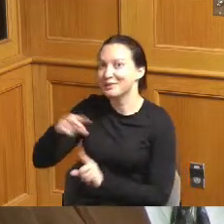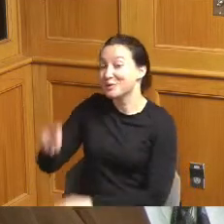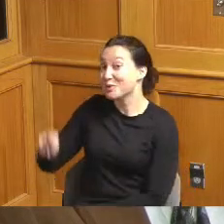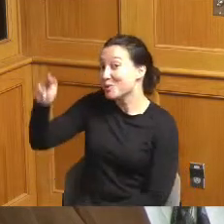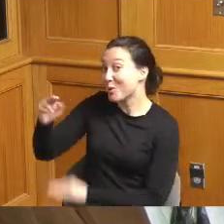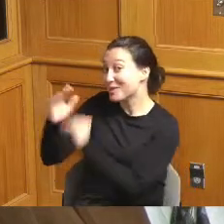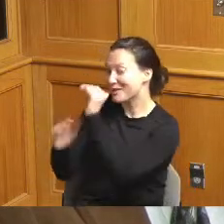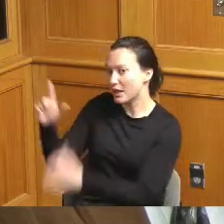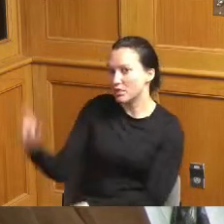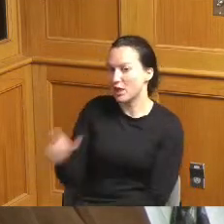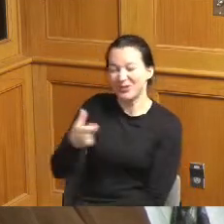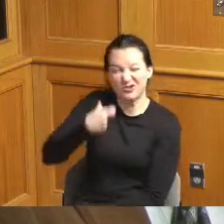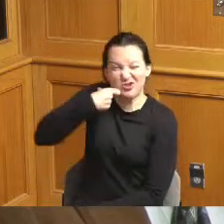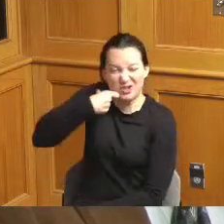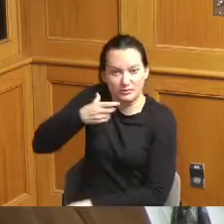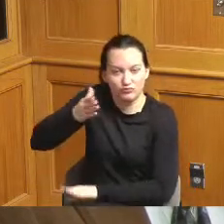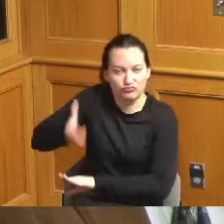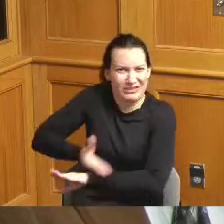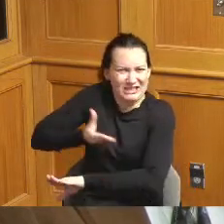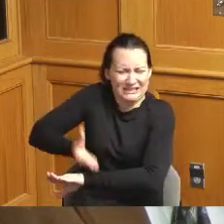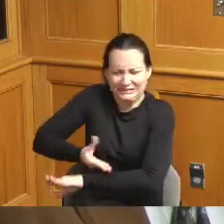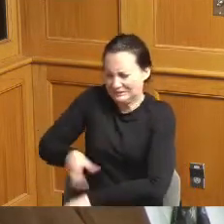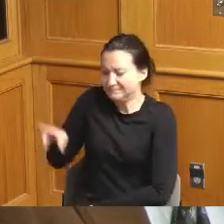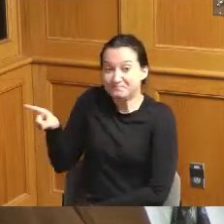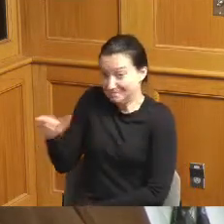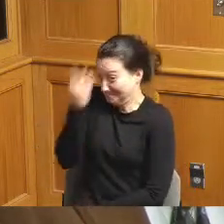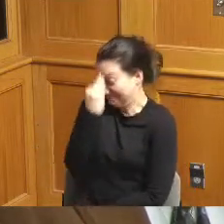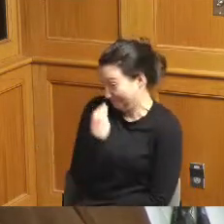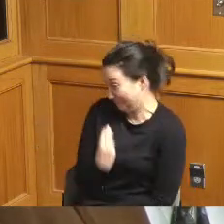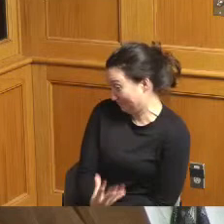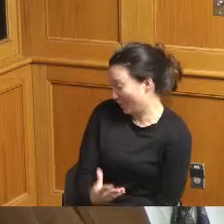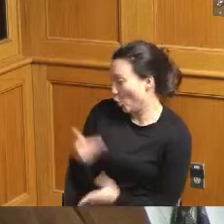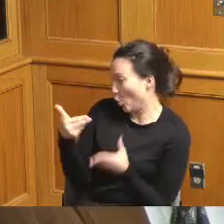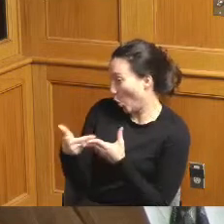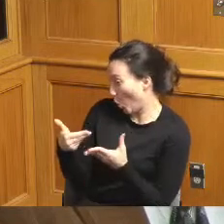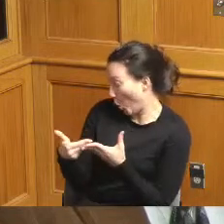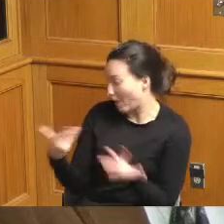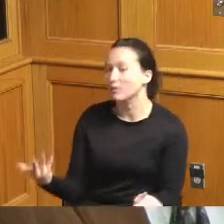library was just redone I just want to say that so that's pretty close by so there's like this